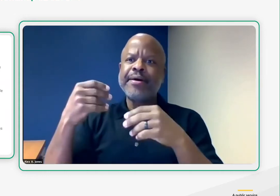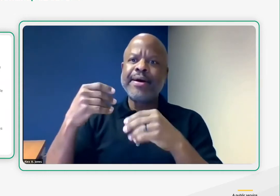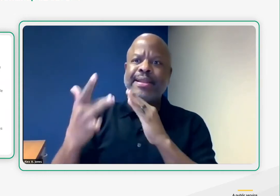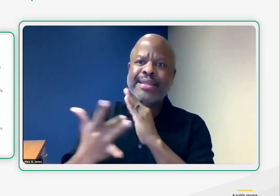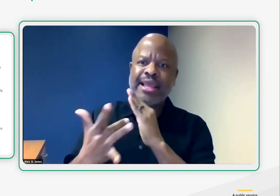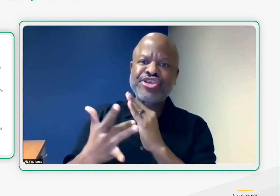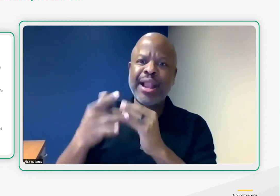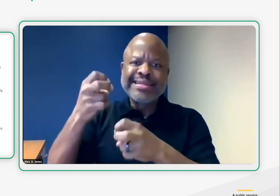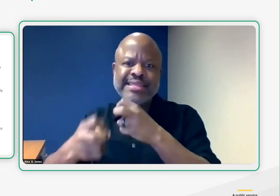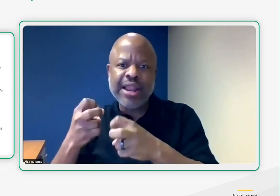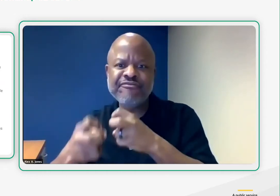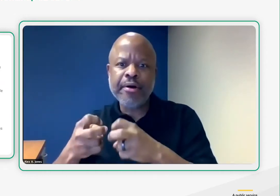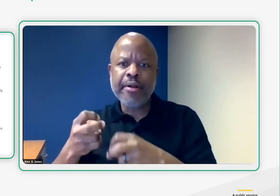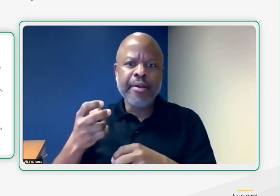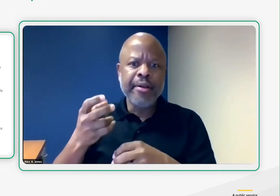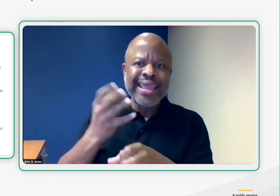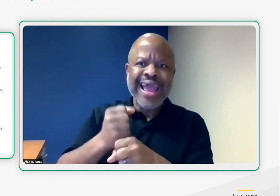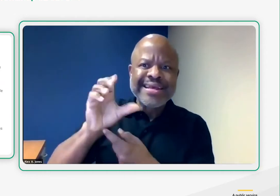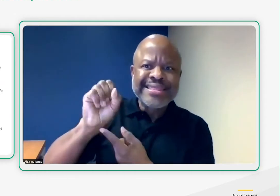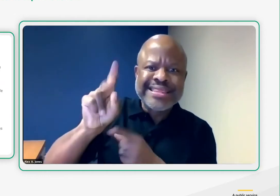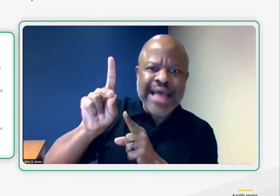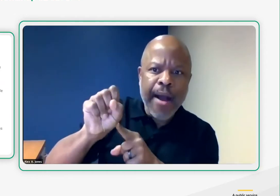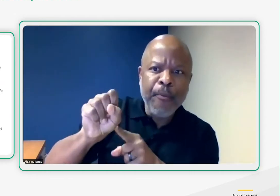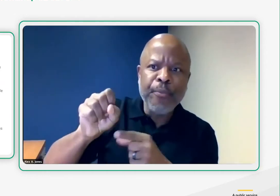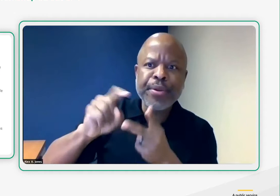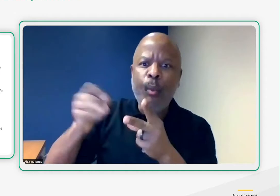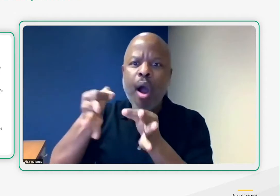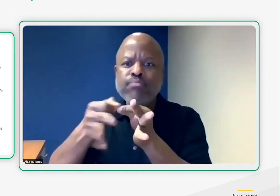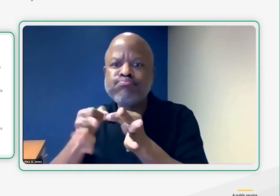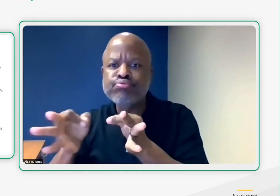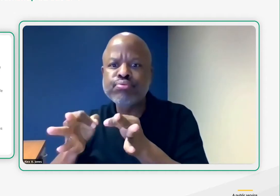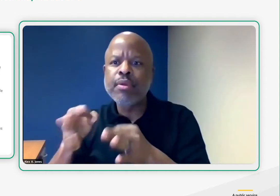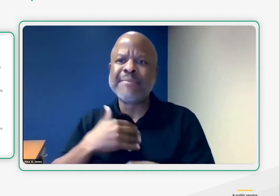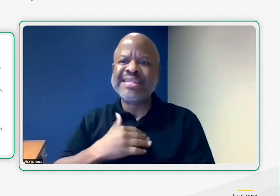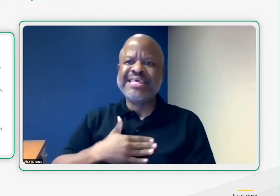Again, if you are experiencing any technical difficulties, like you can’t see the captions,